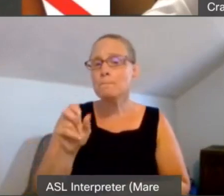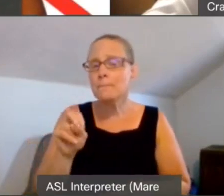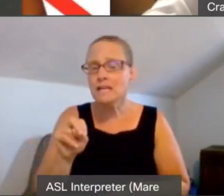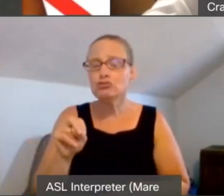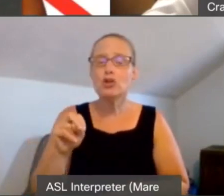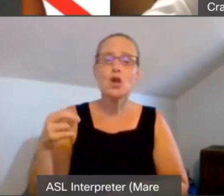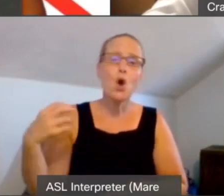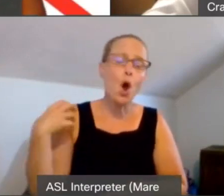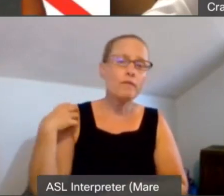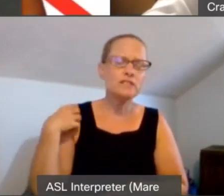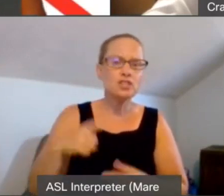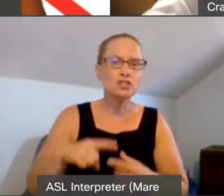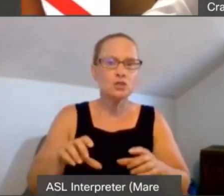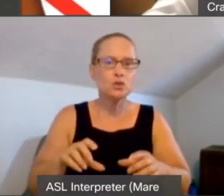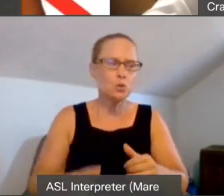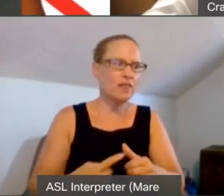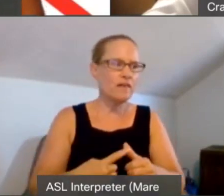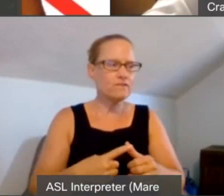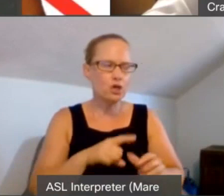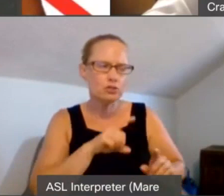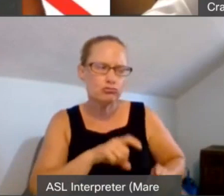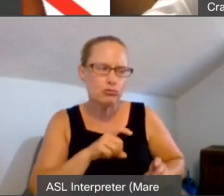that start the process of who gets to go where